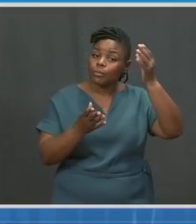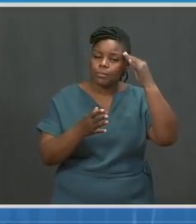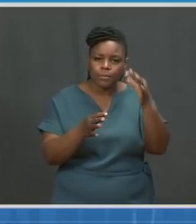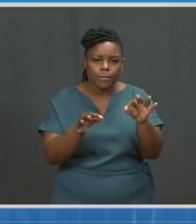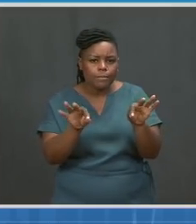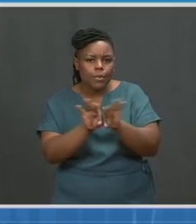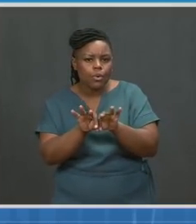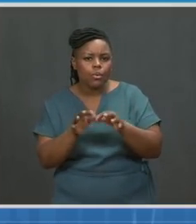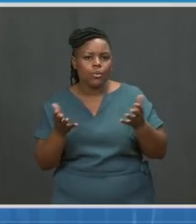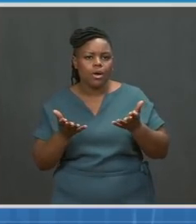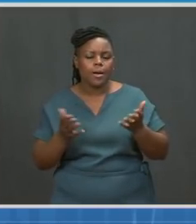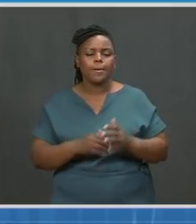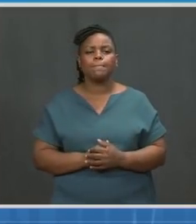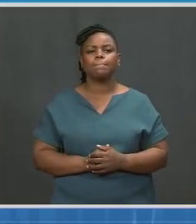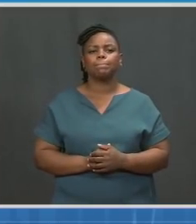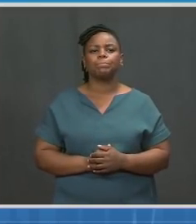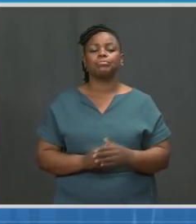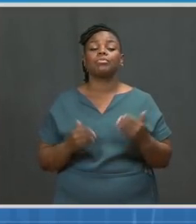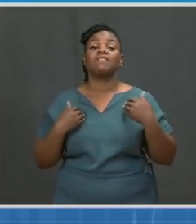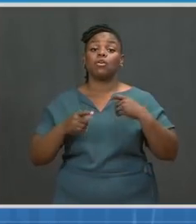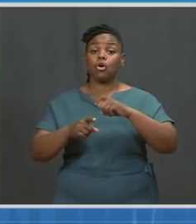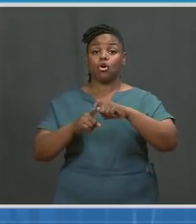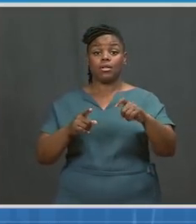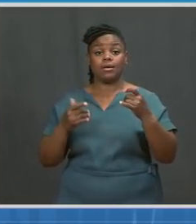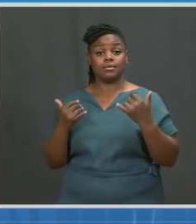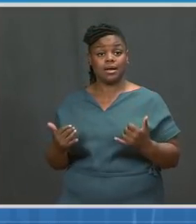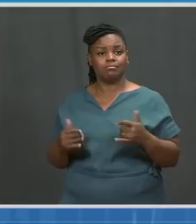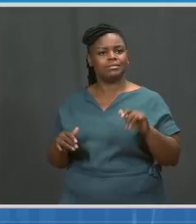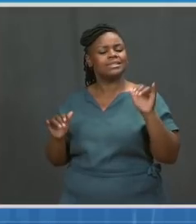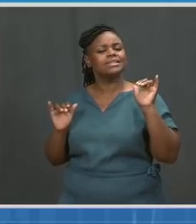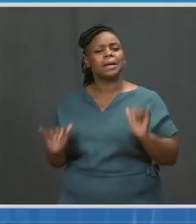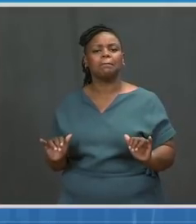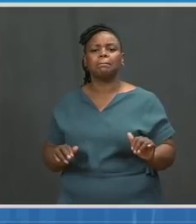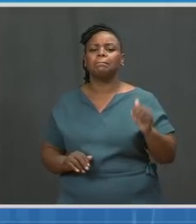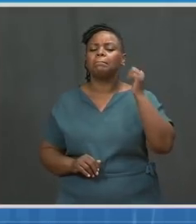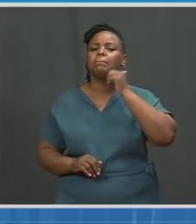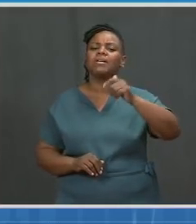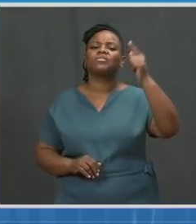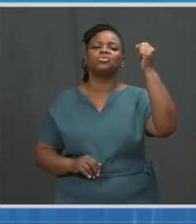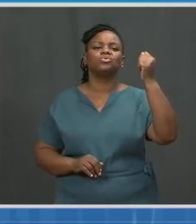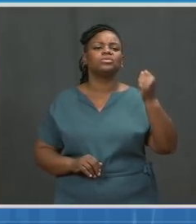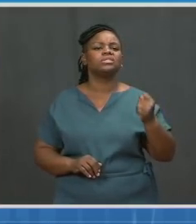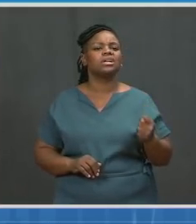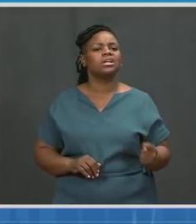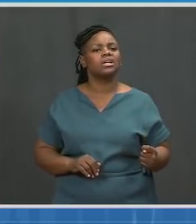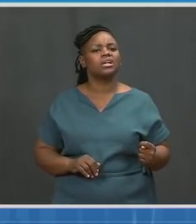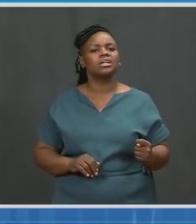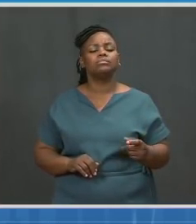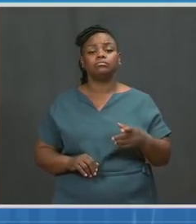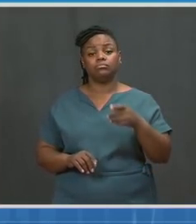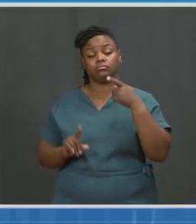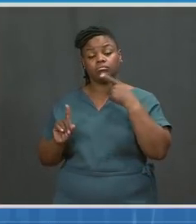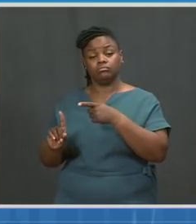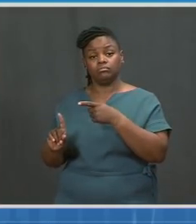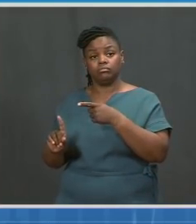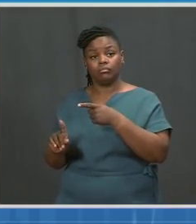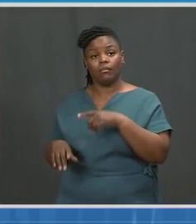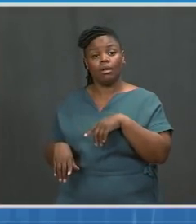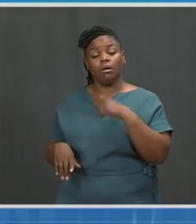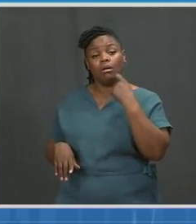We had a call today, as we do every Tuesday, with all of the governors. The call we had just now was led by Jeff Zients